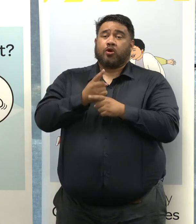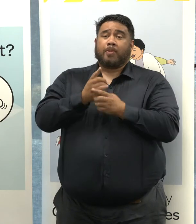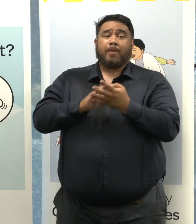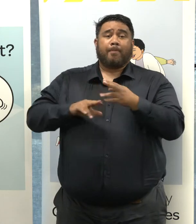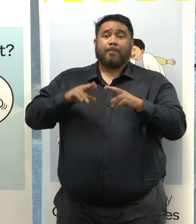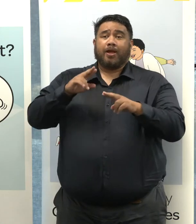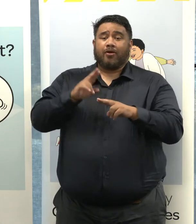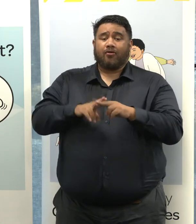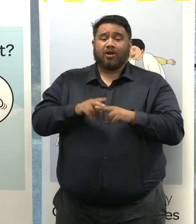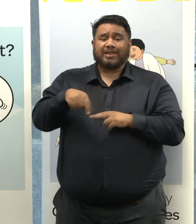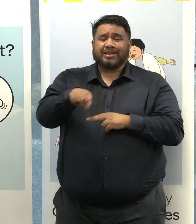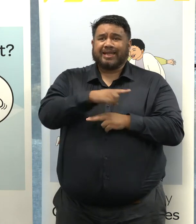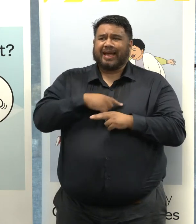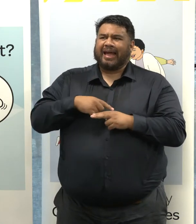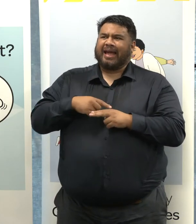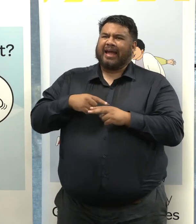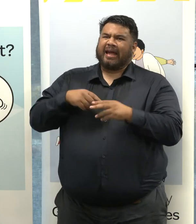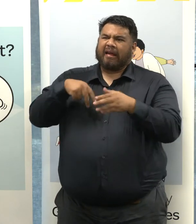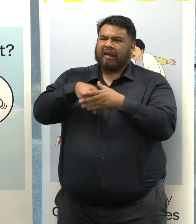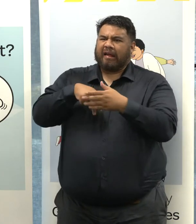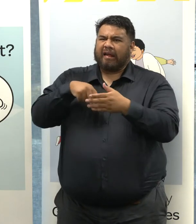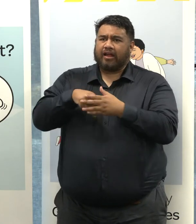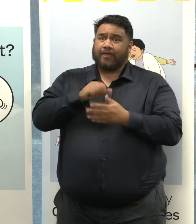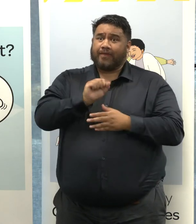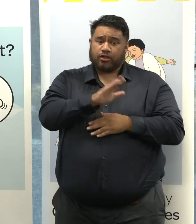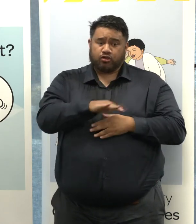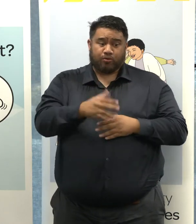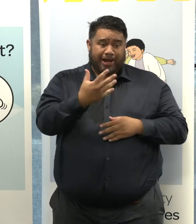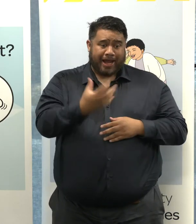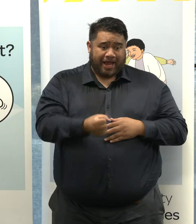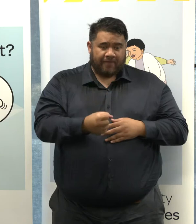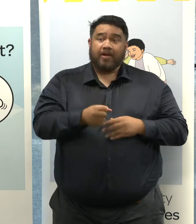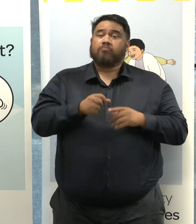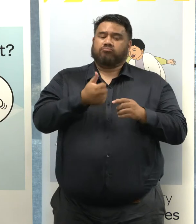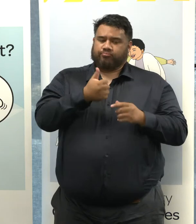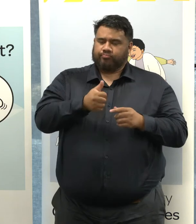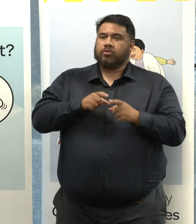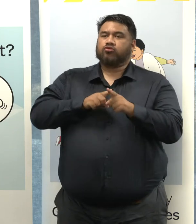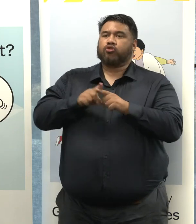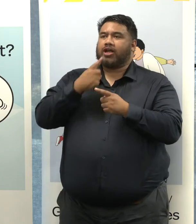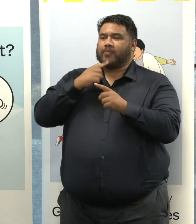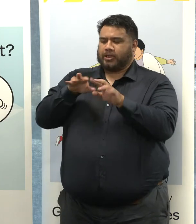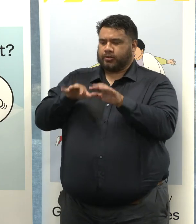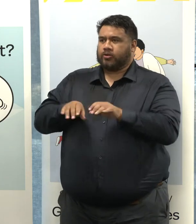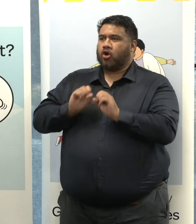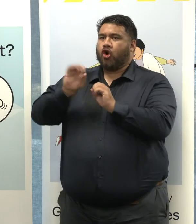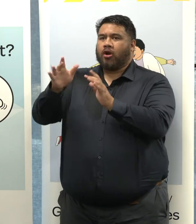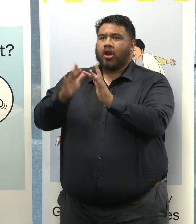were sequenced. One of the challenges I know that parents have been having